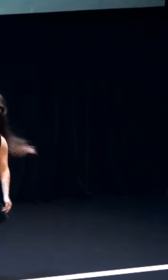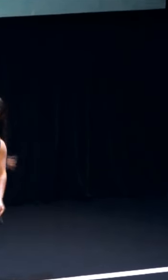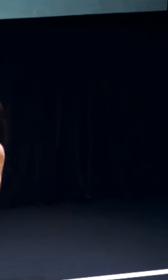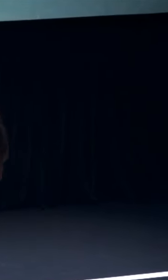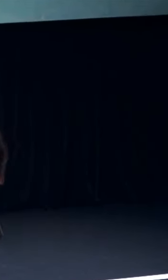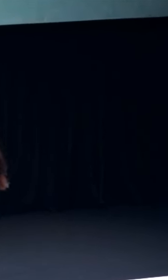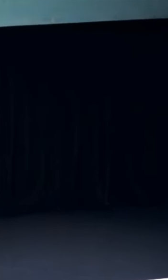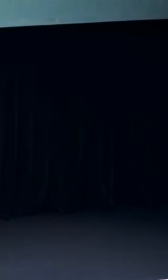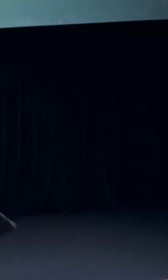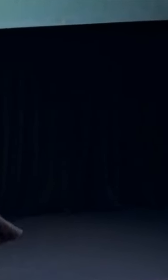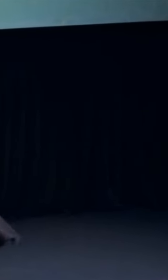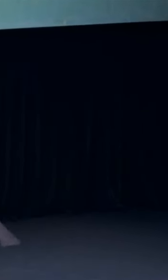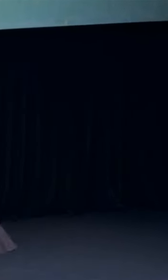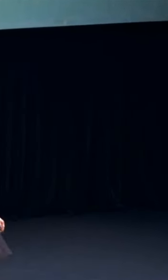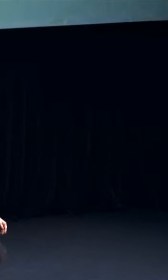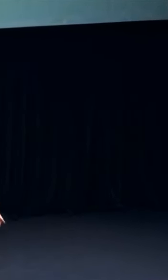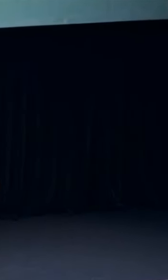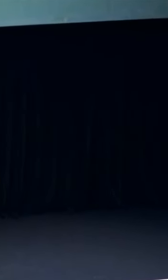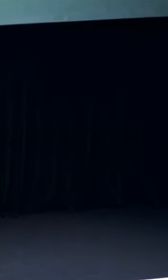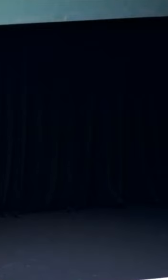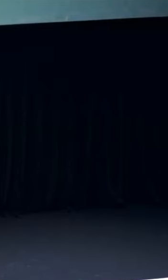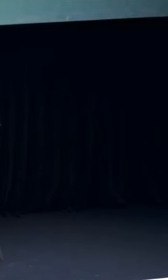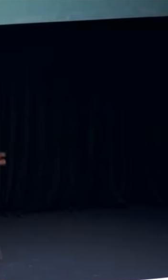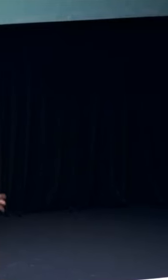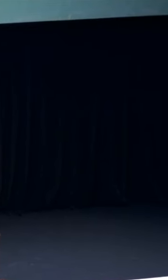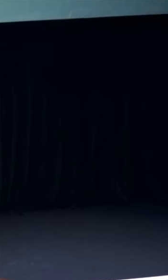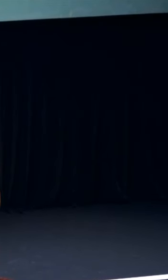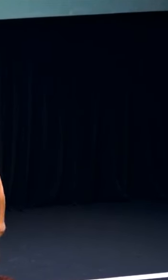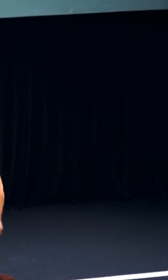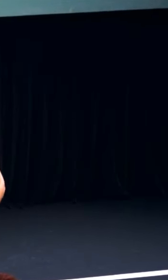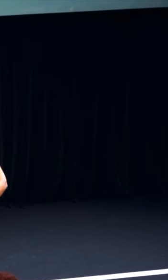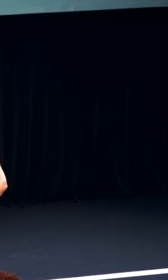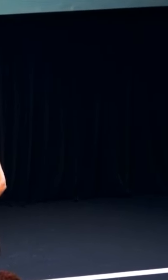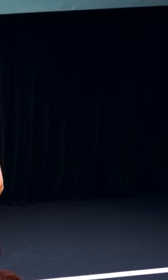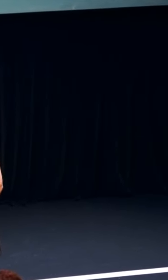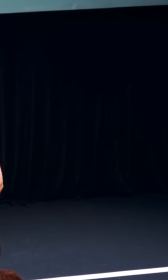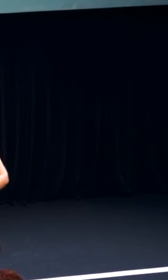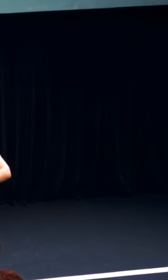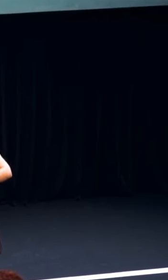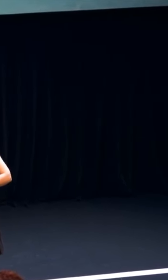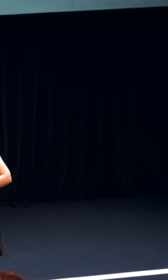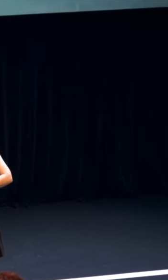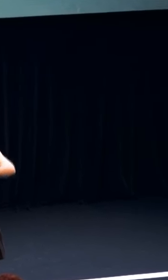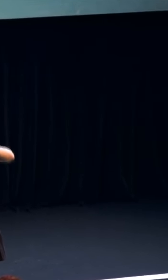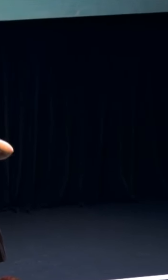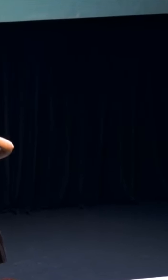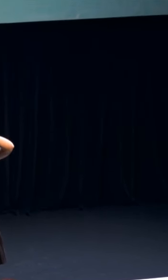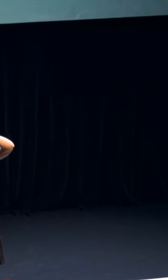# A brick wall